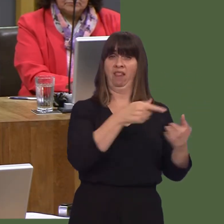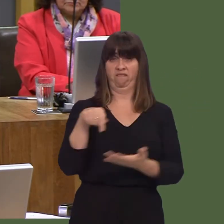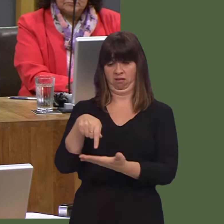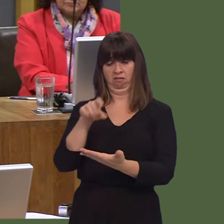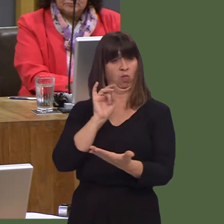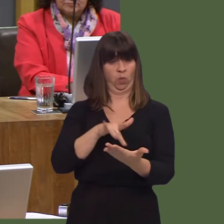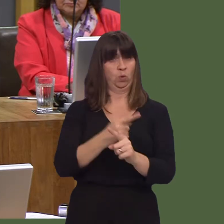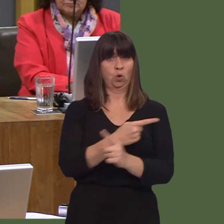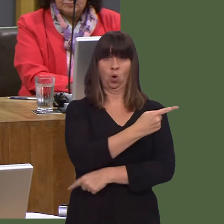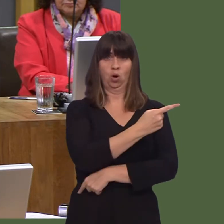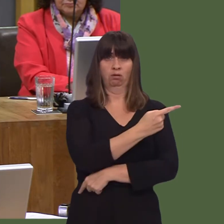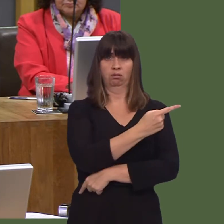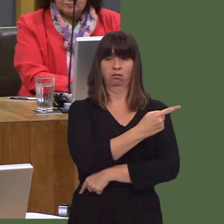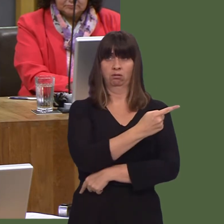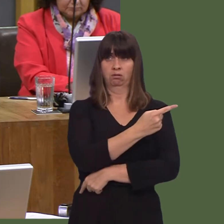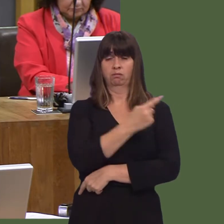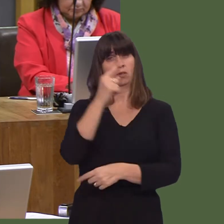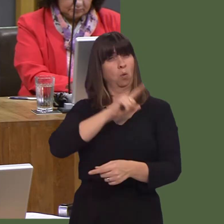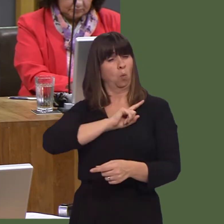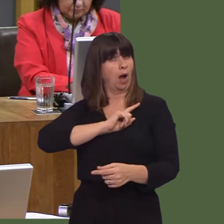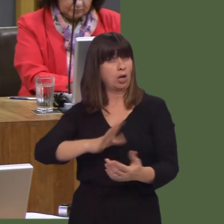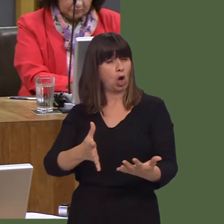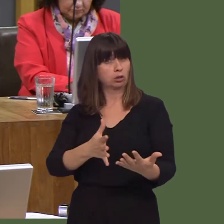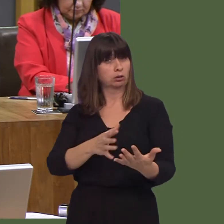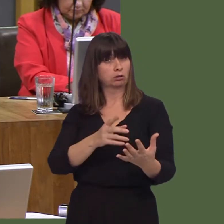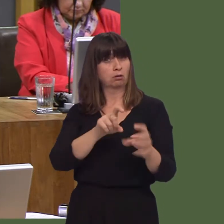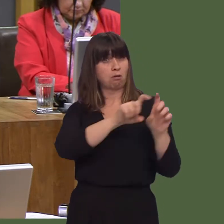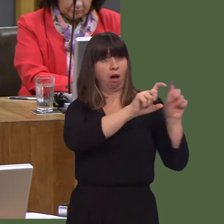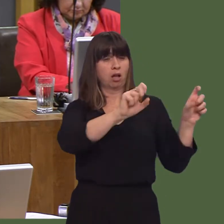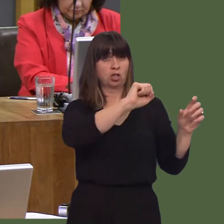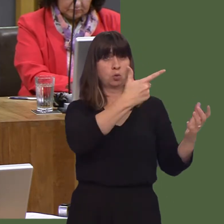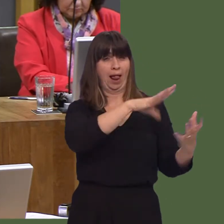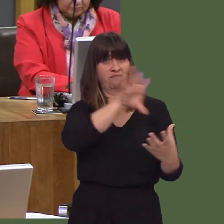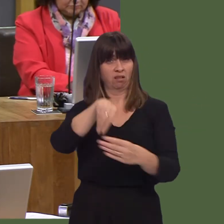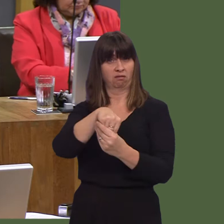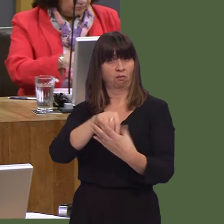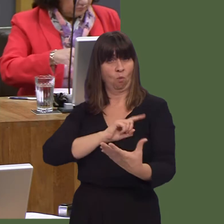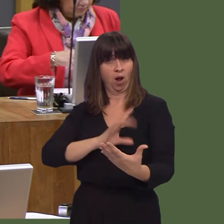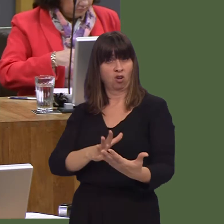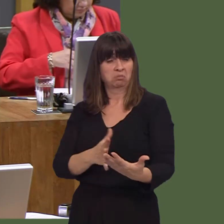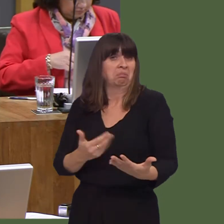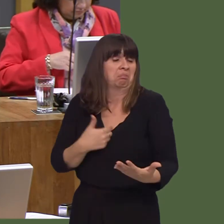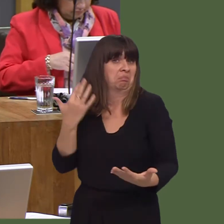of the reasons why article 12 hasn't been observed? I mean, there may be very, very good reasons for thatójust impractical or genuinely unhelpful.